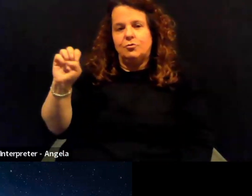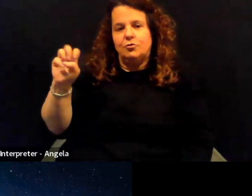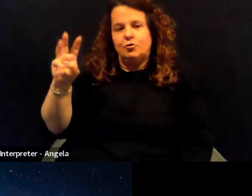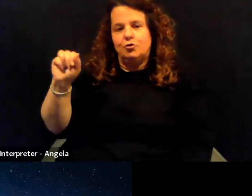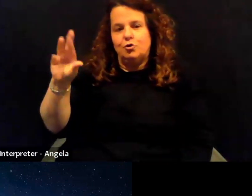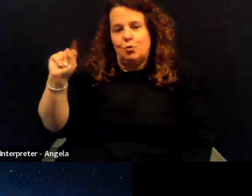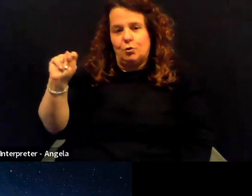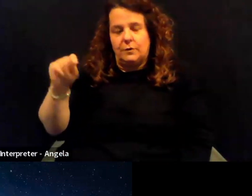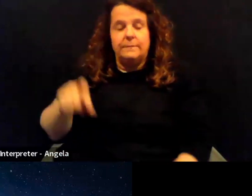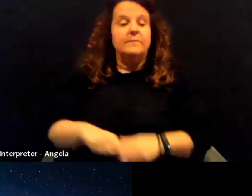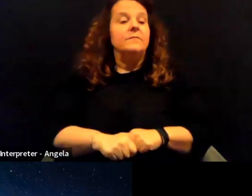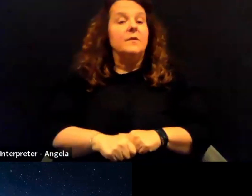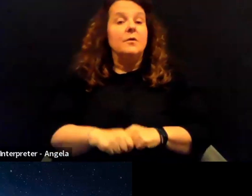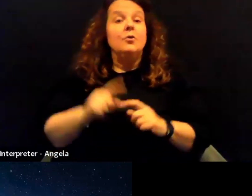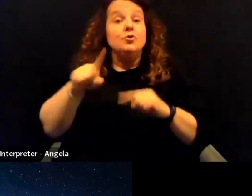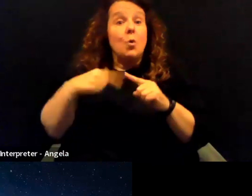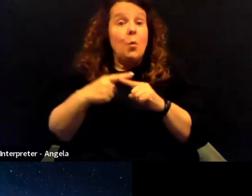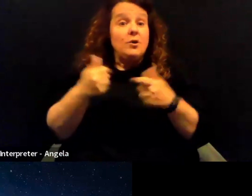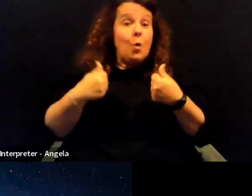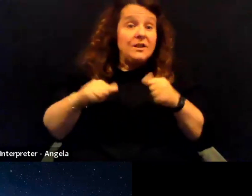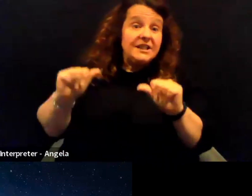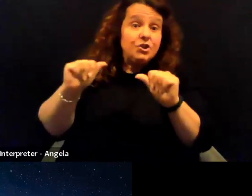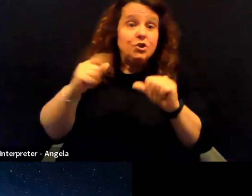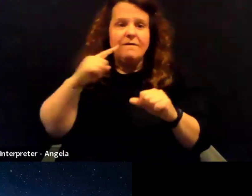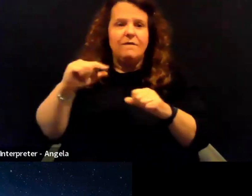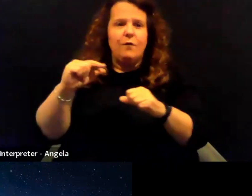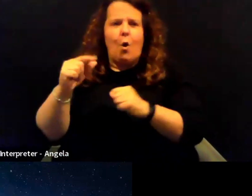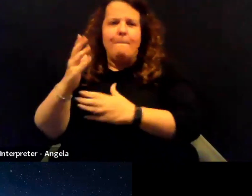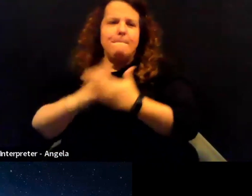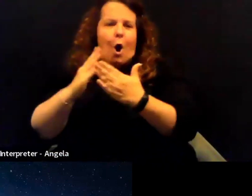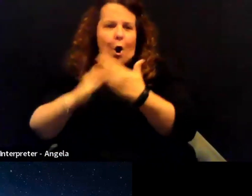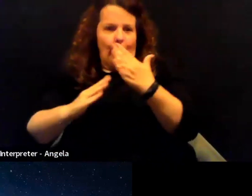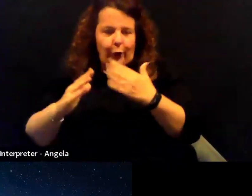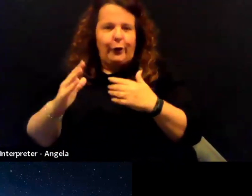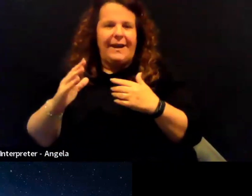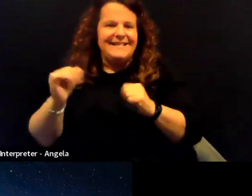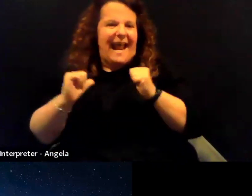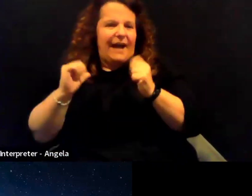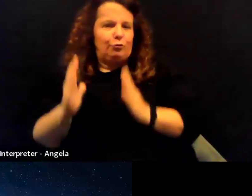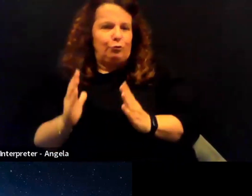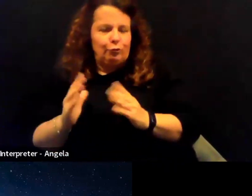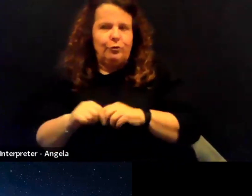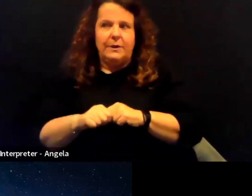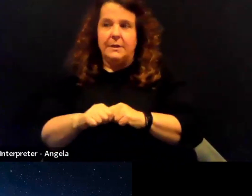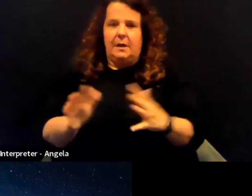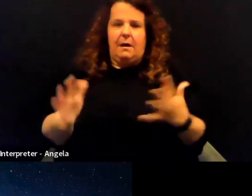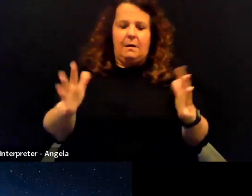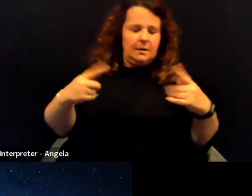saying like audition for a job when you audition for a part and you're so nervous. Oh, my gosh.